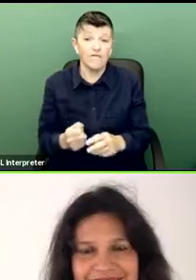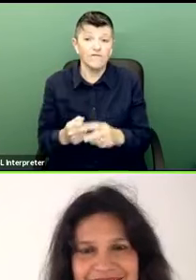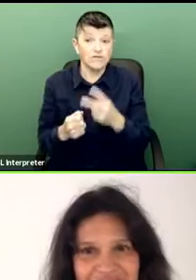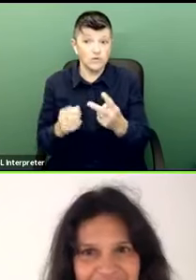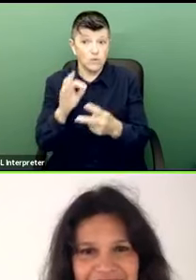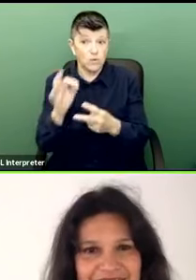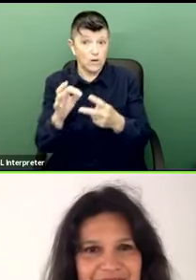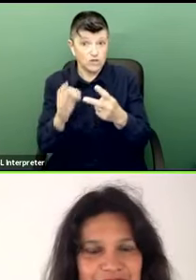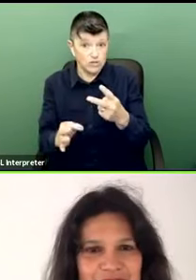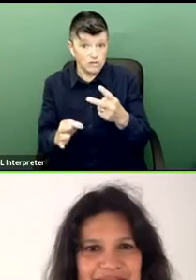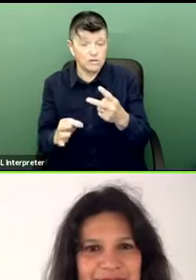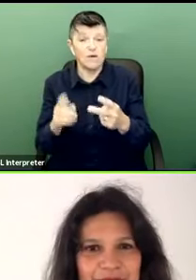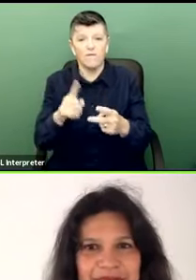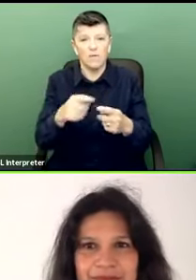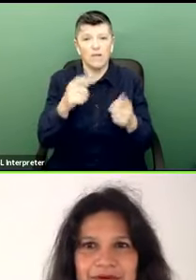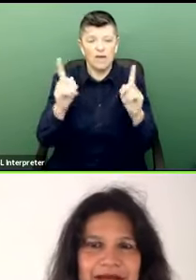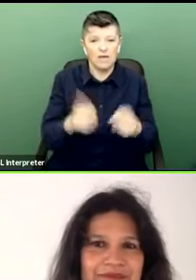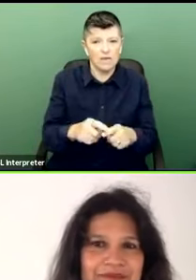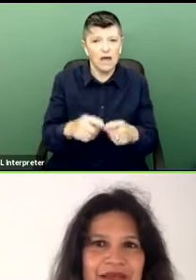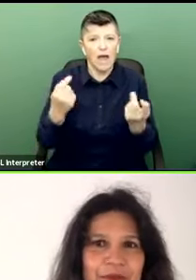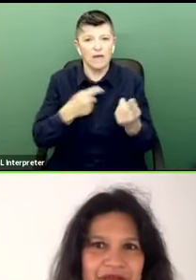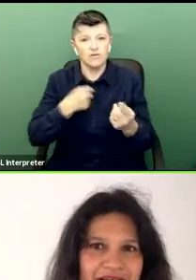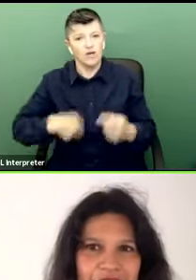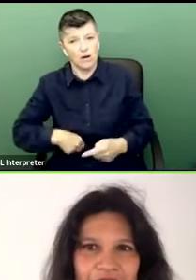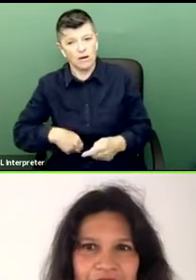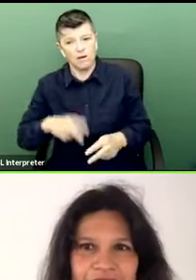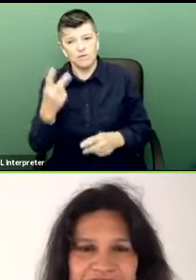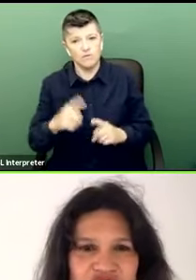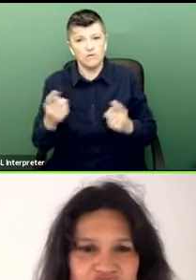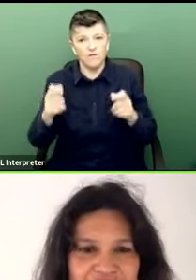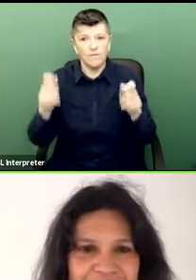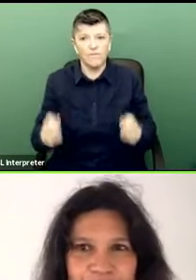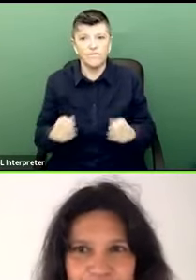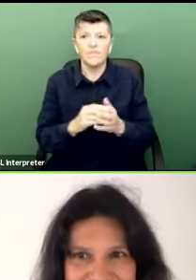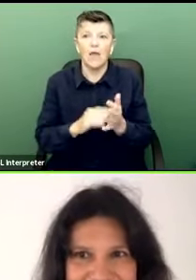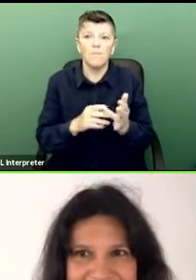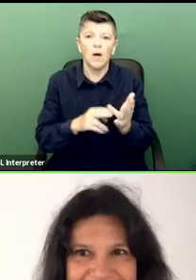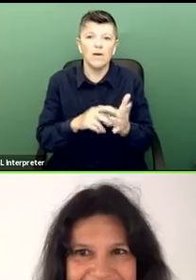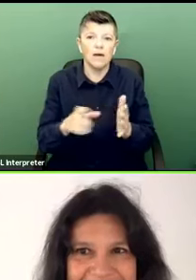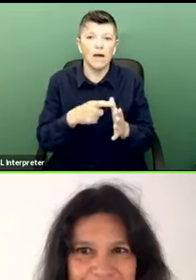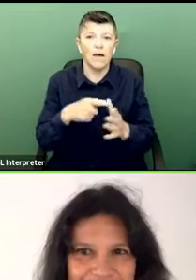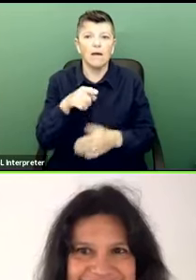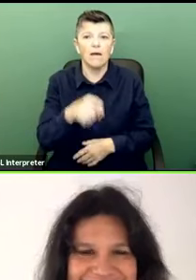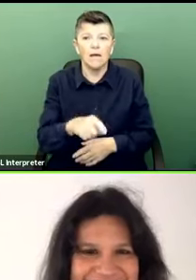implemented. I think the generates a possibility